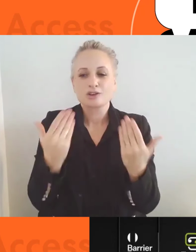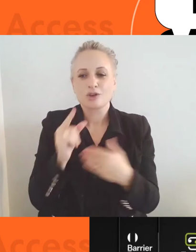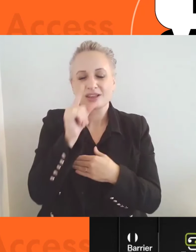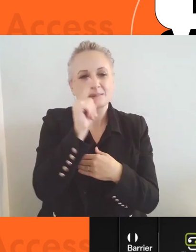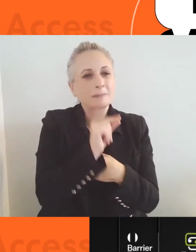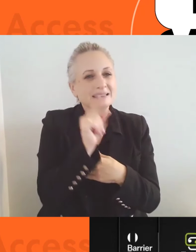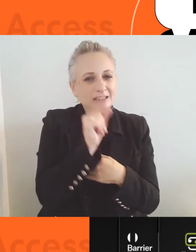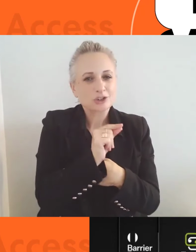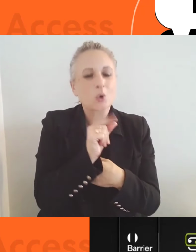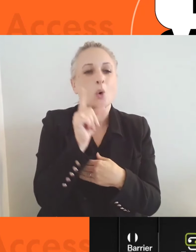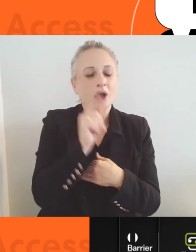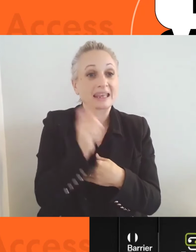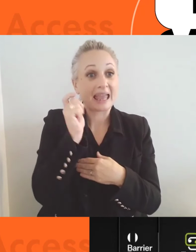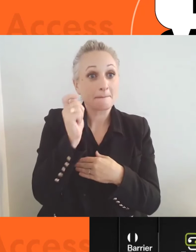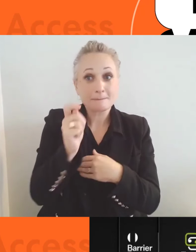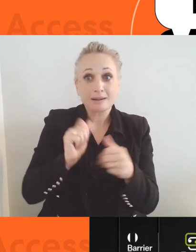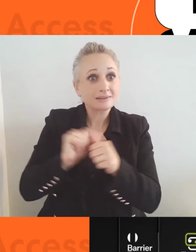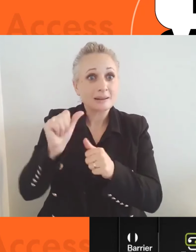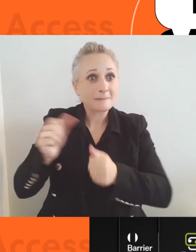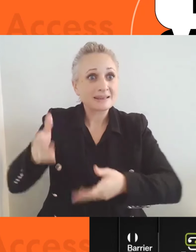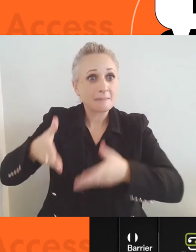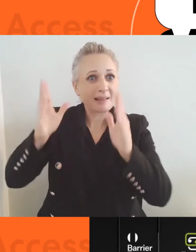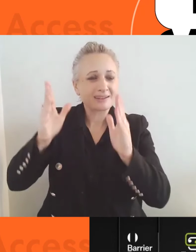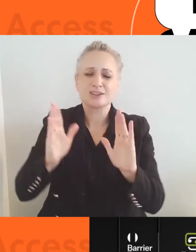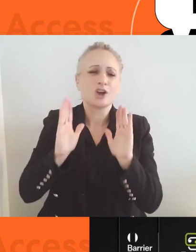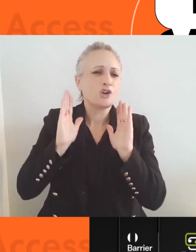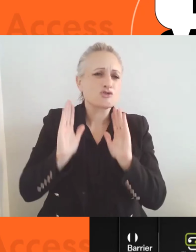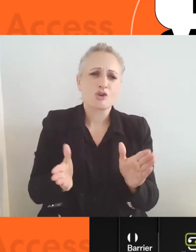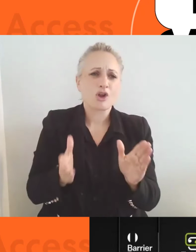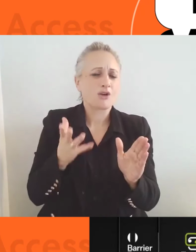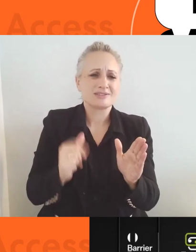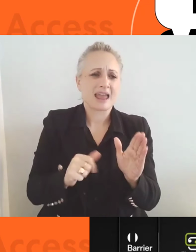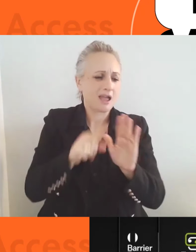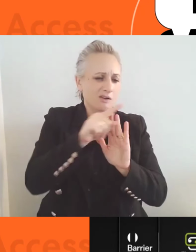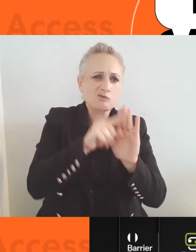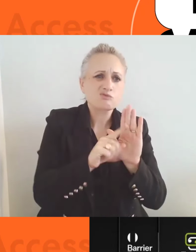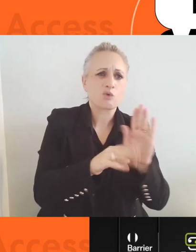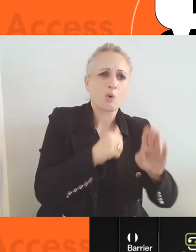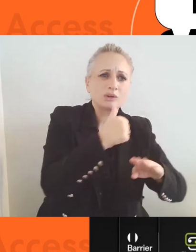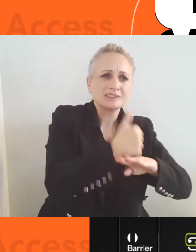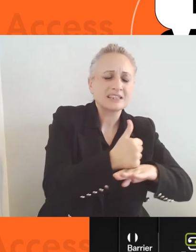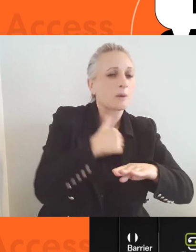buildings without that regulation, without that up-to-date guidance.